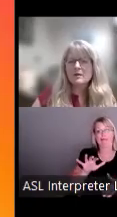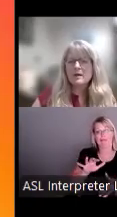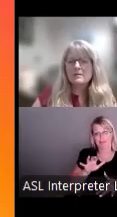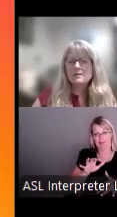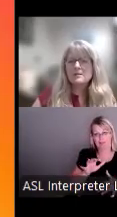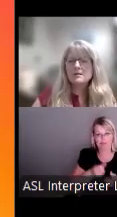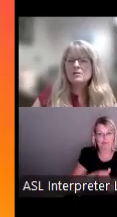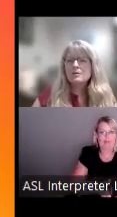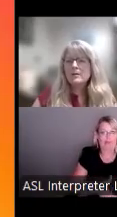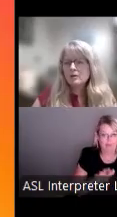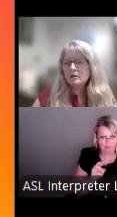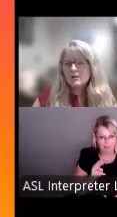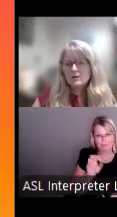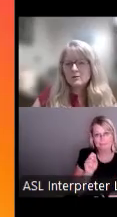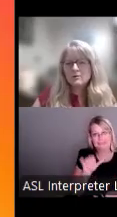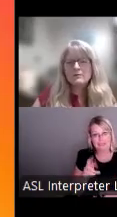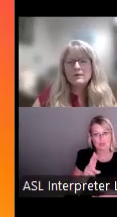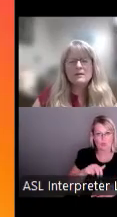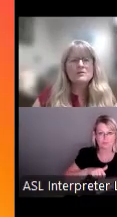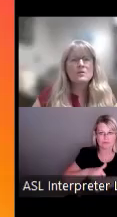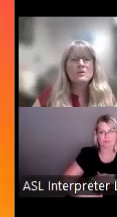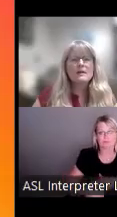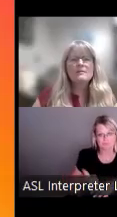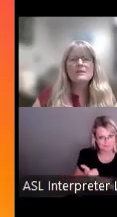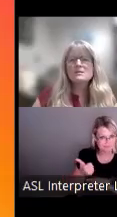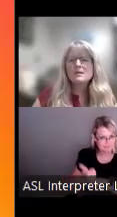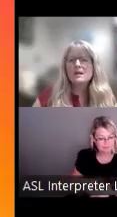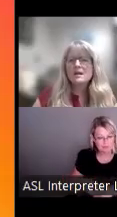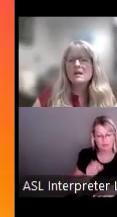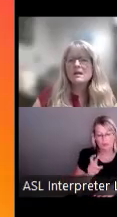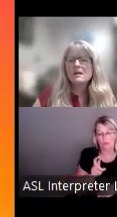describe as tripping over their own feet, or maybe they'll say